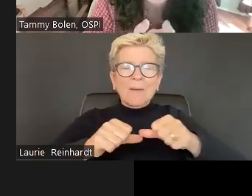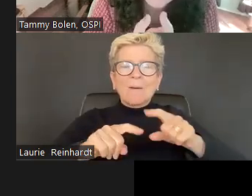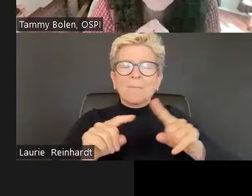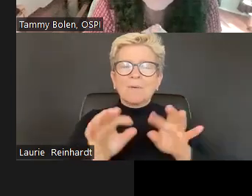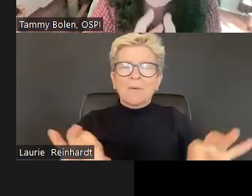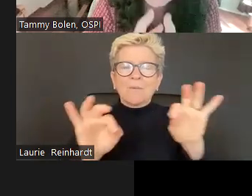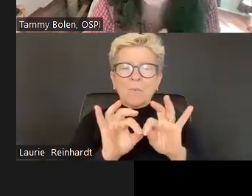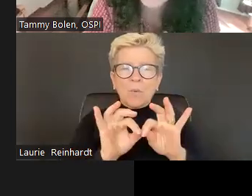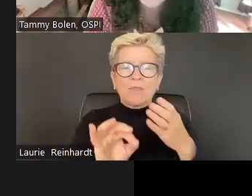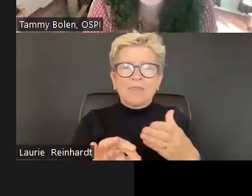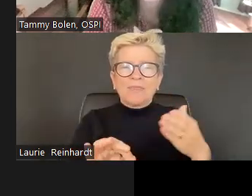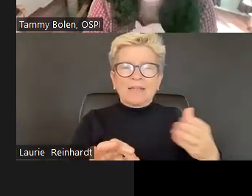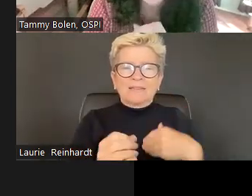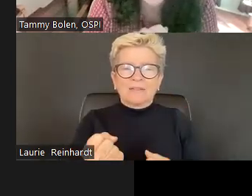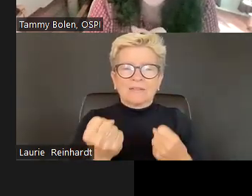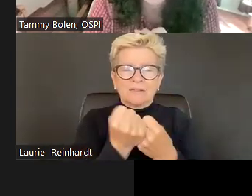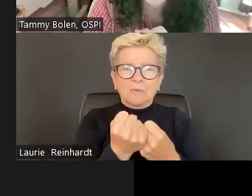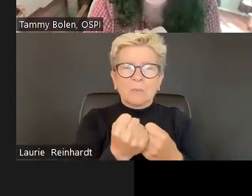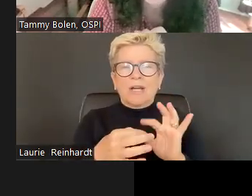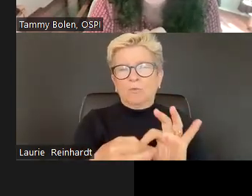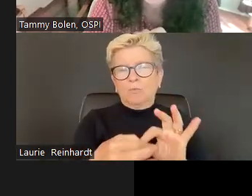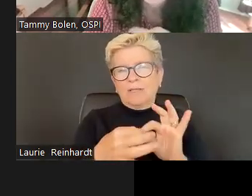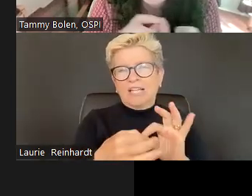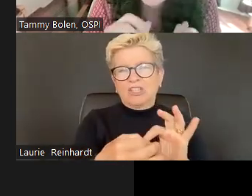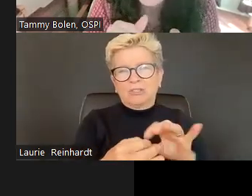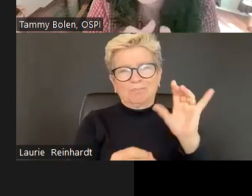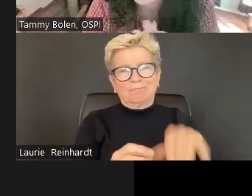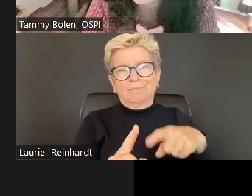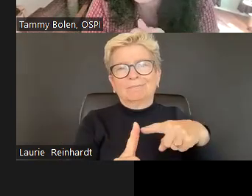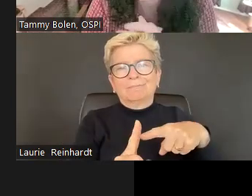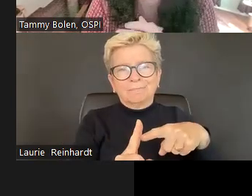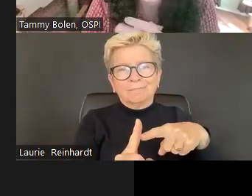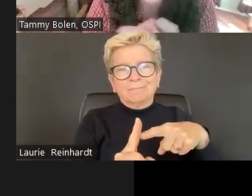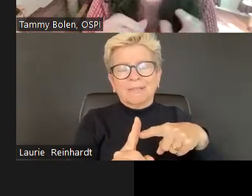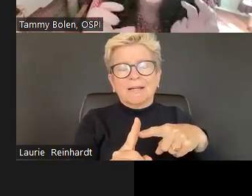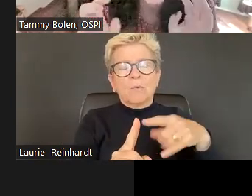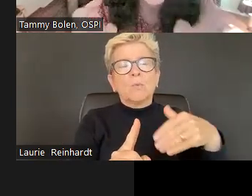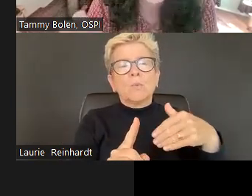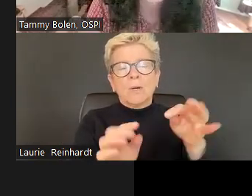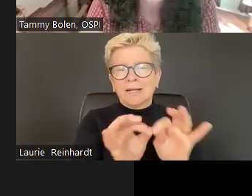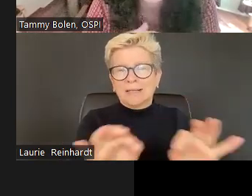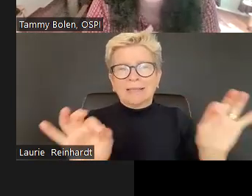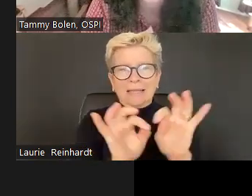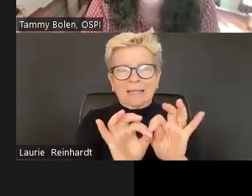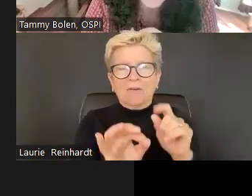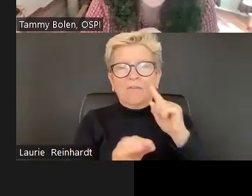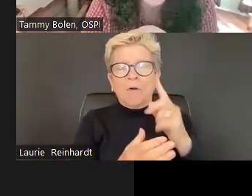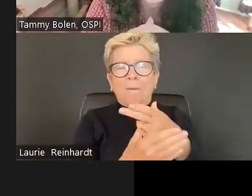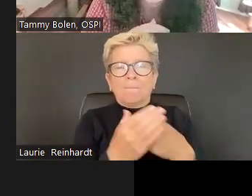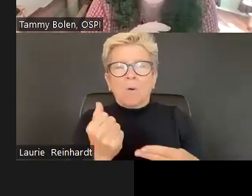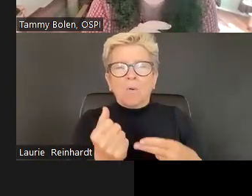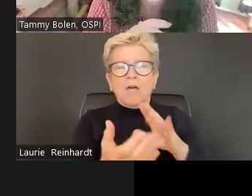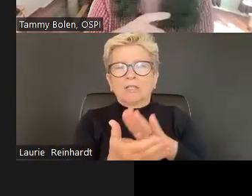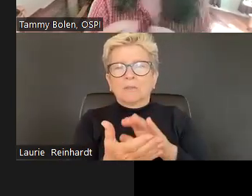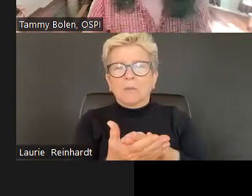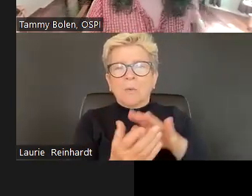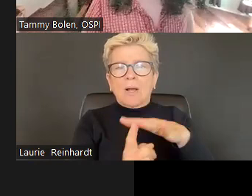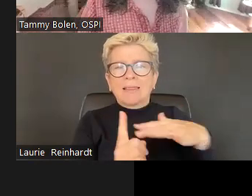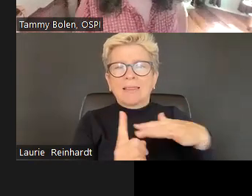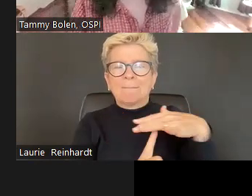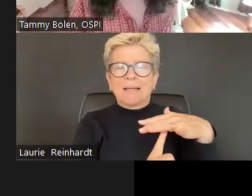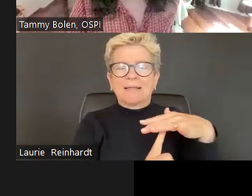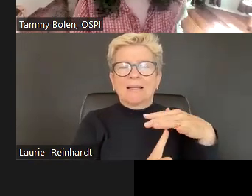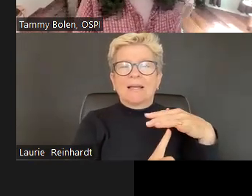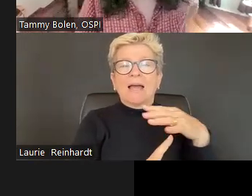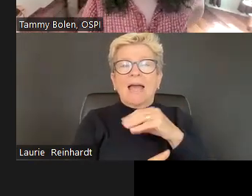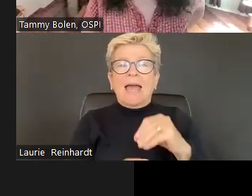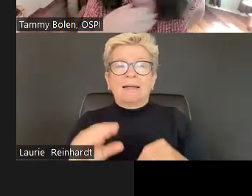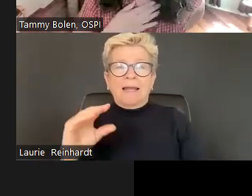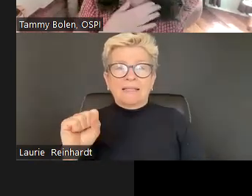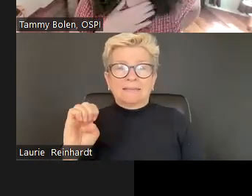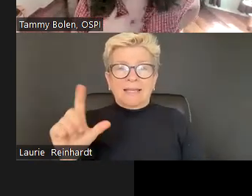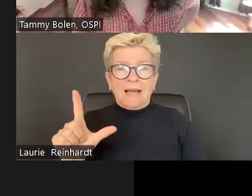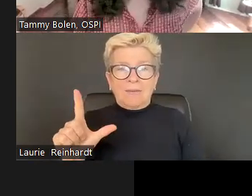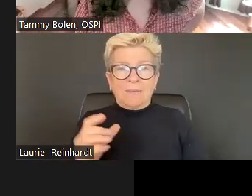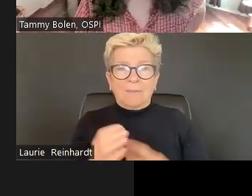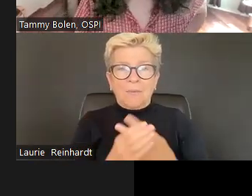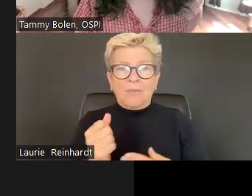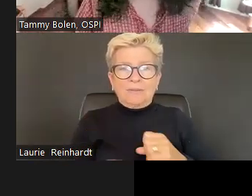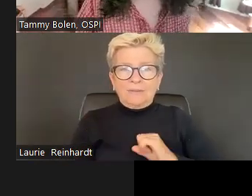And in the center is where they intersect. There's some gray areas in this, but.